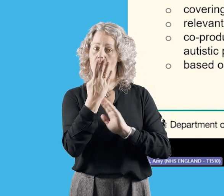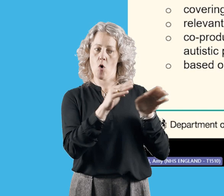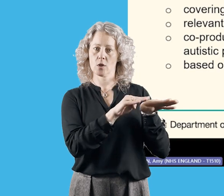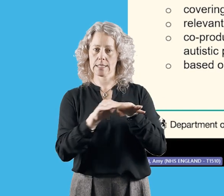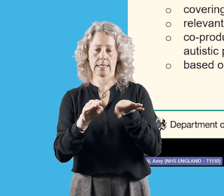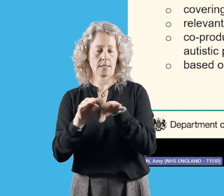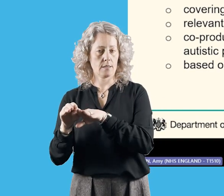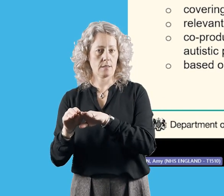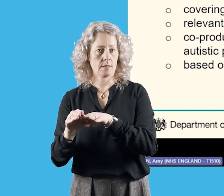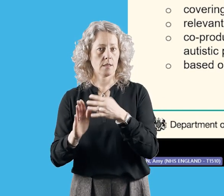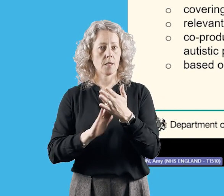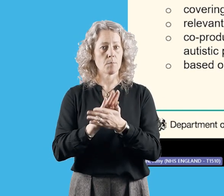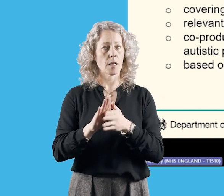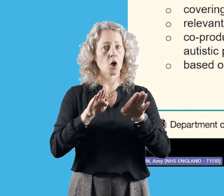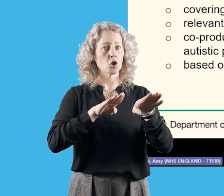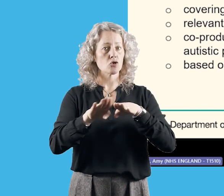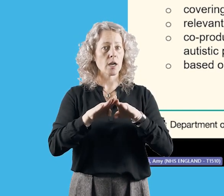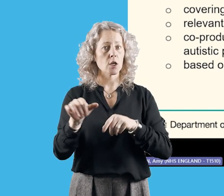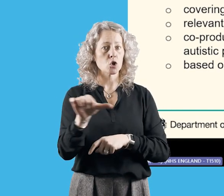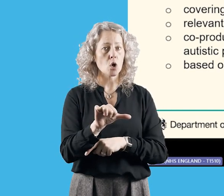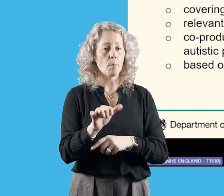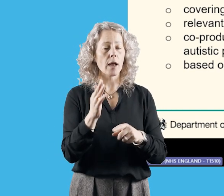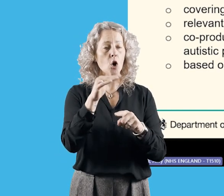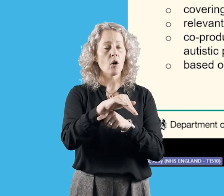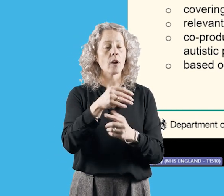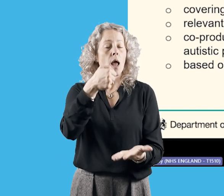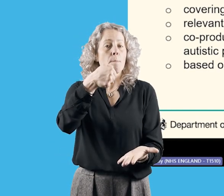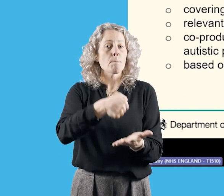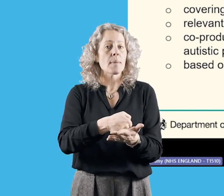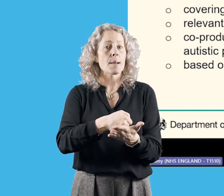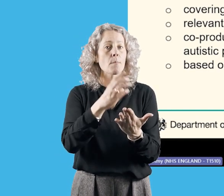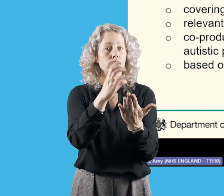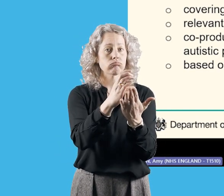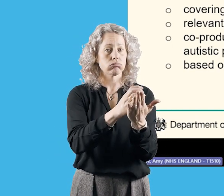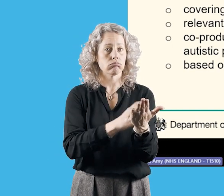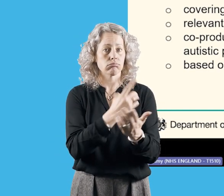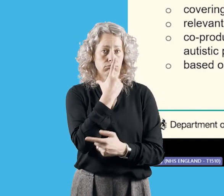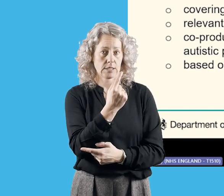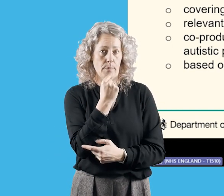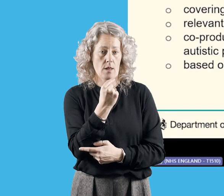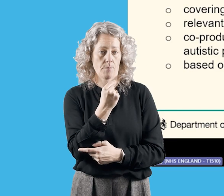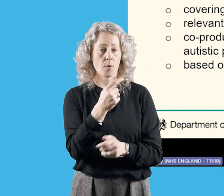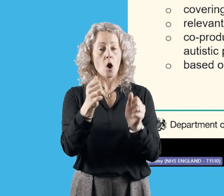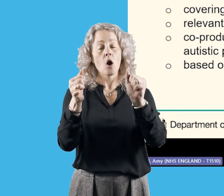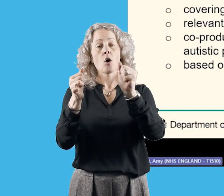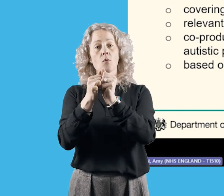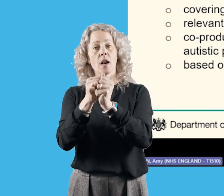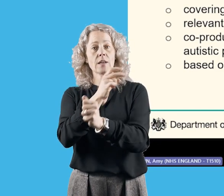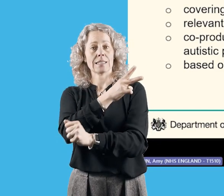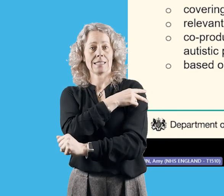training must be covering a minimum curriculum of capabilities relevant to staff and put into practise,